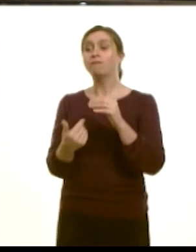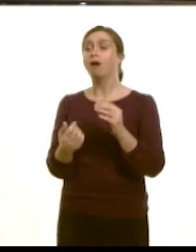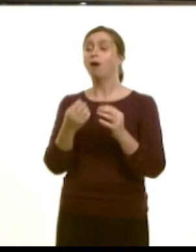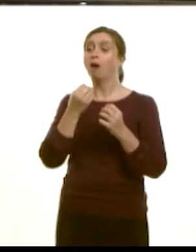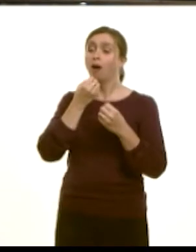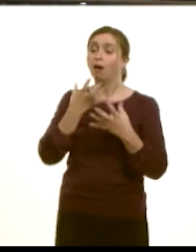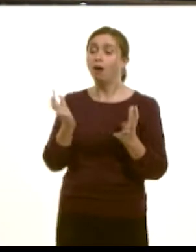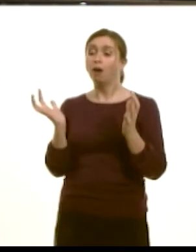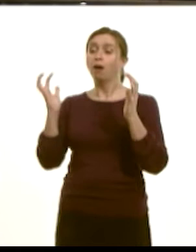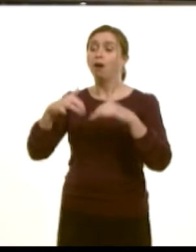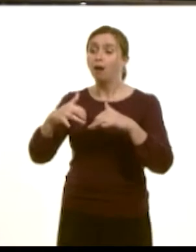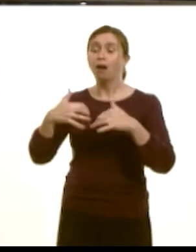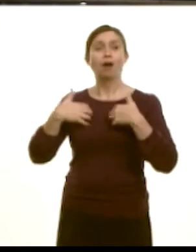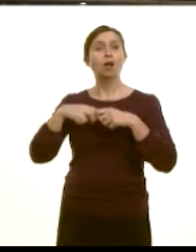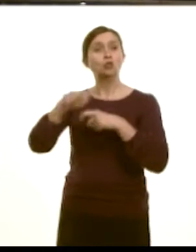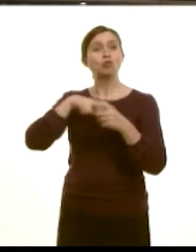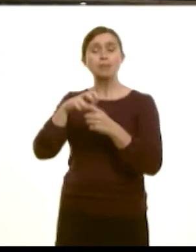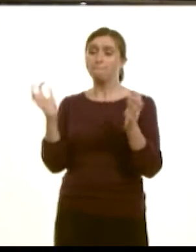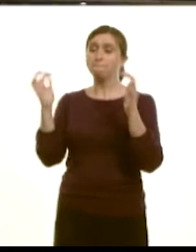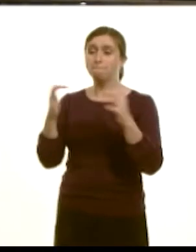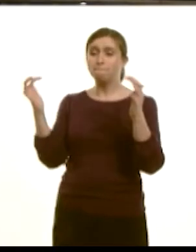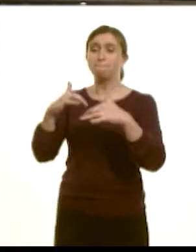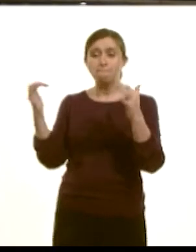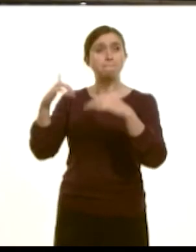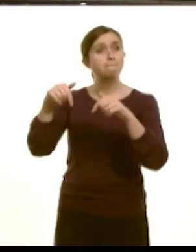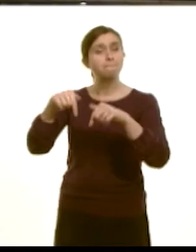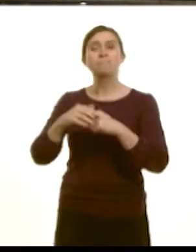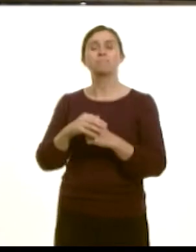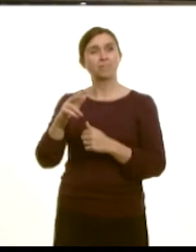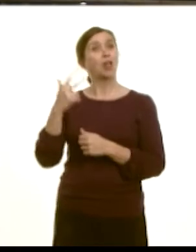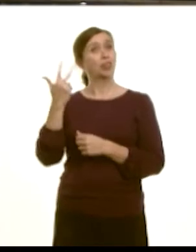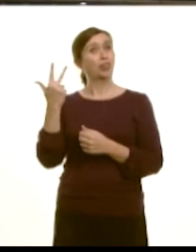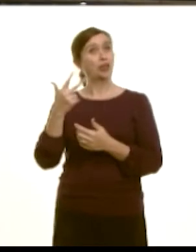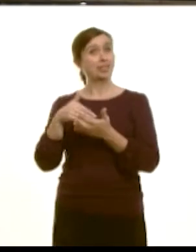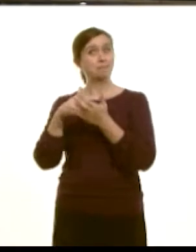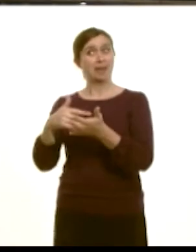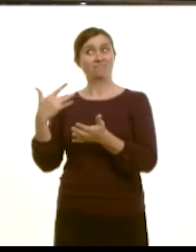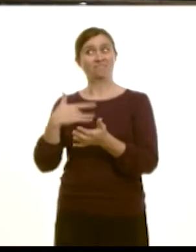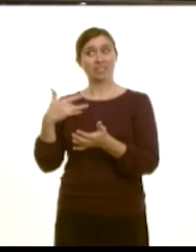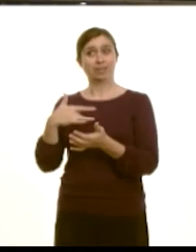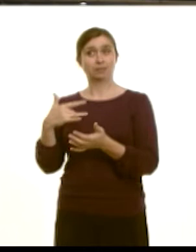OAQ(4)1926(FM) Carwyn Jones: According to a Visit Wales survey almost 13 million visits were made to attractions in Wales in 2013.